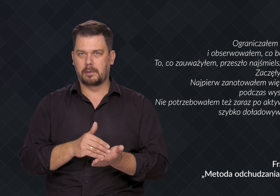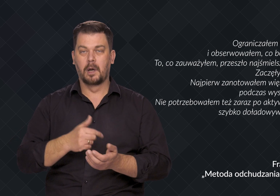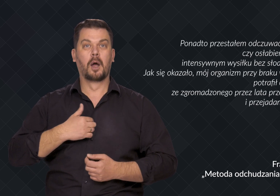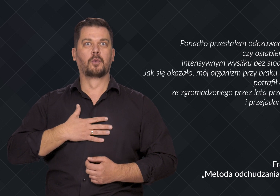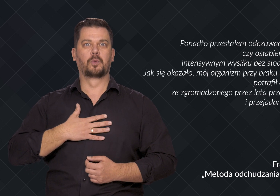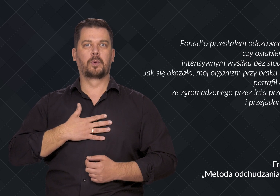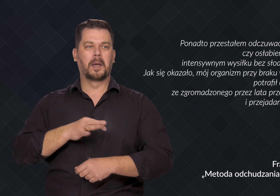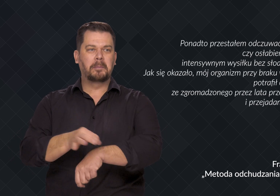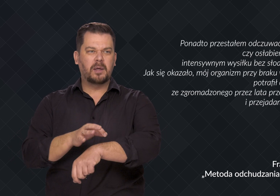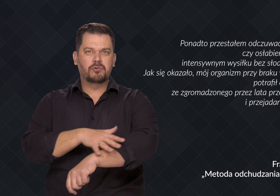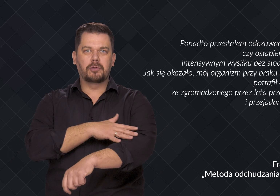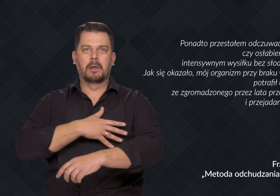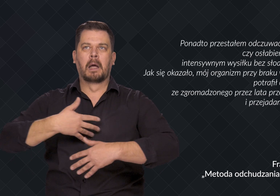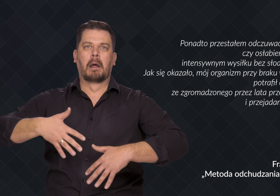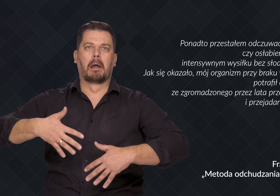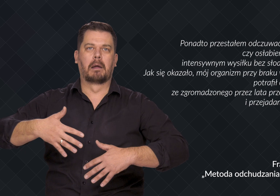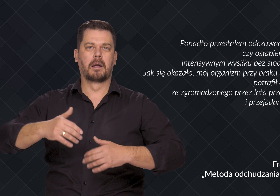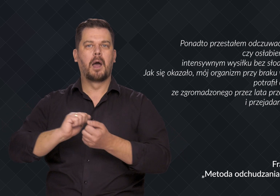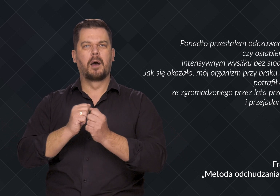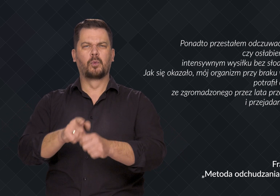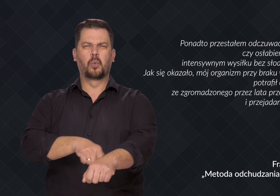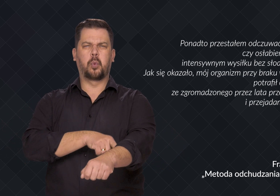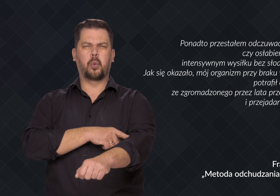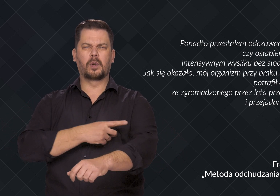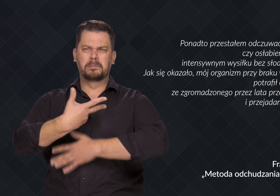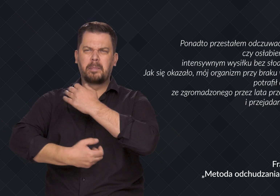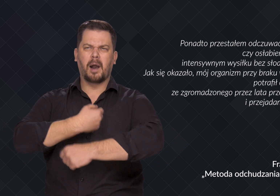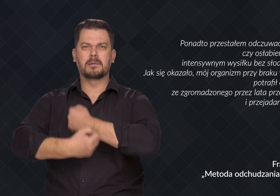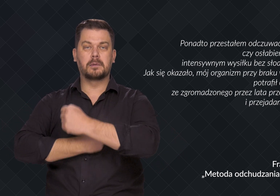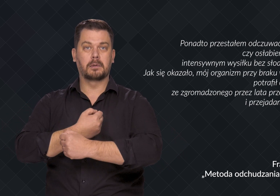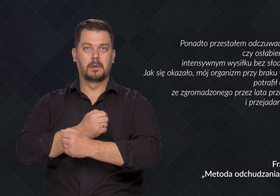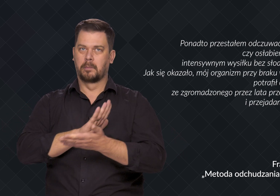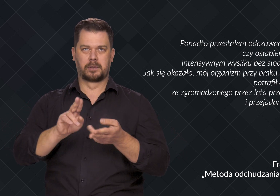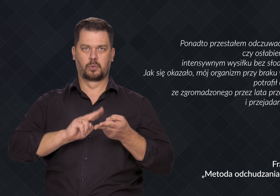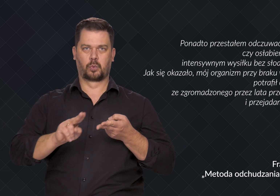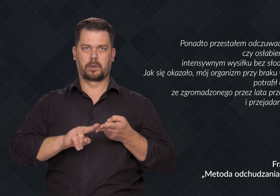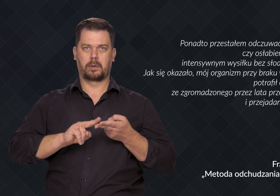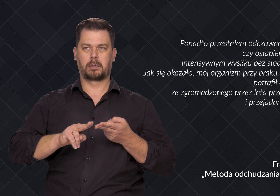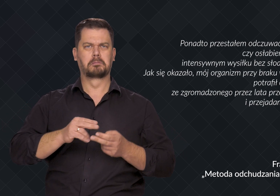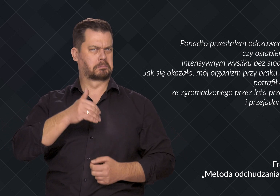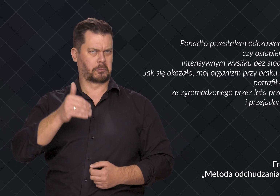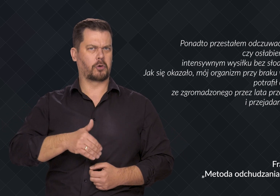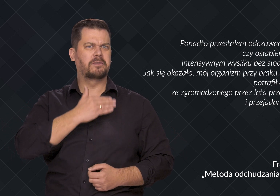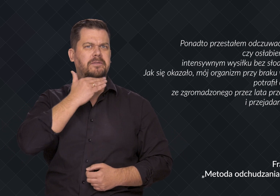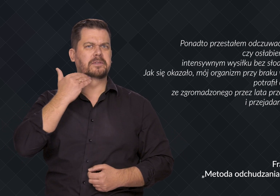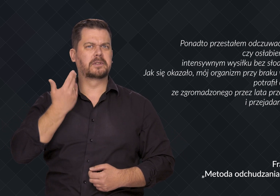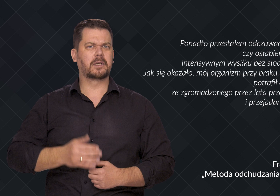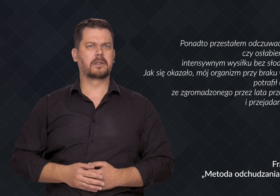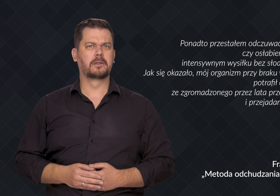Furthermore, I stopped experiencing muscle tremors or weakness during long, intense exercise without sweets.